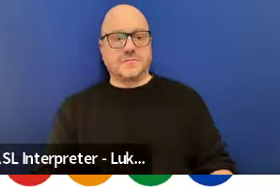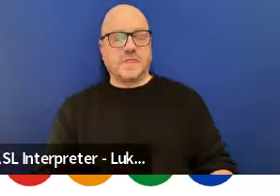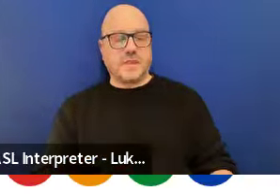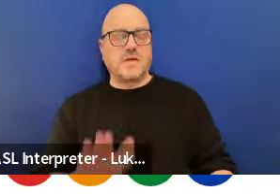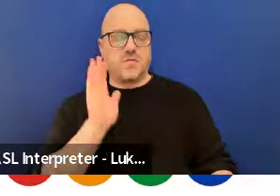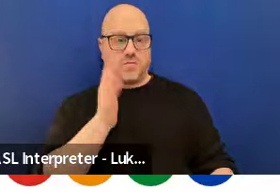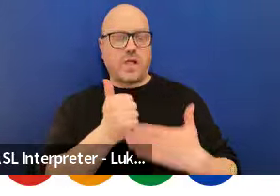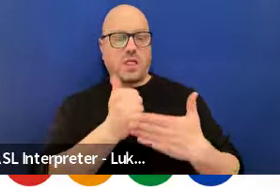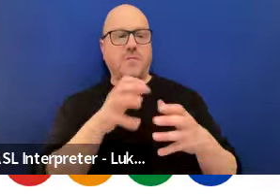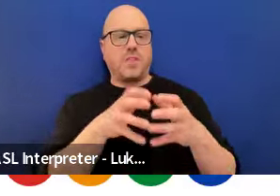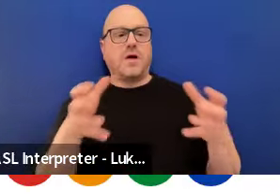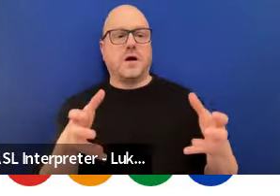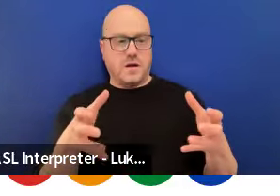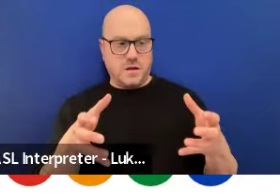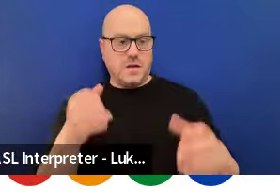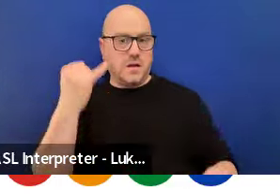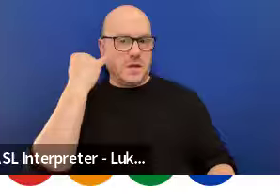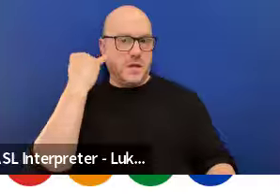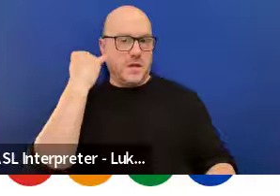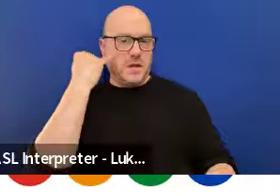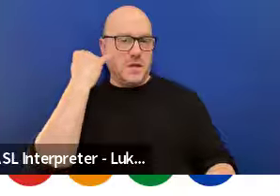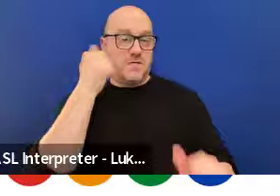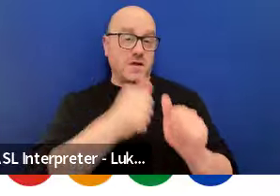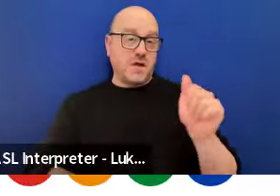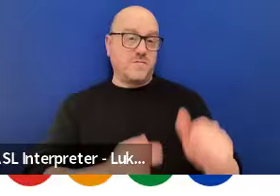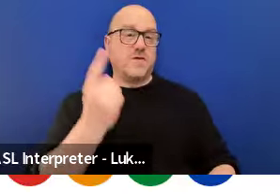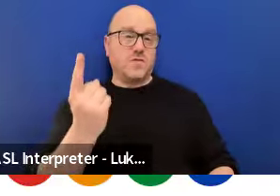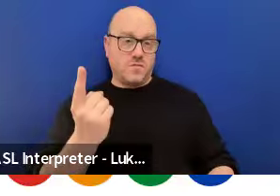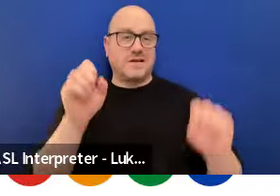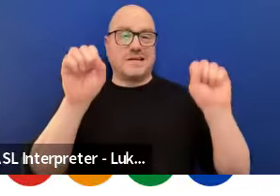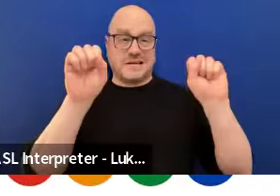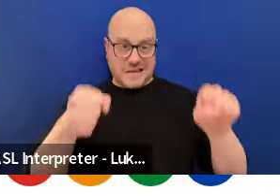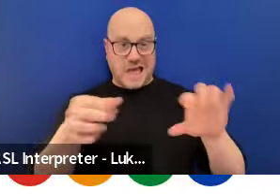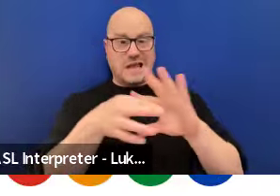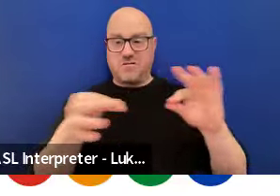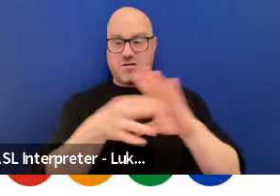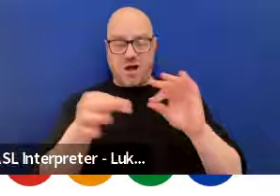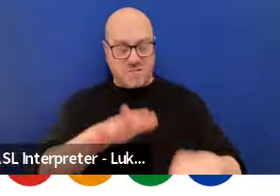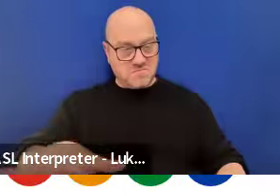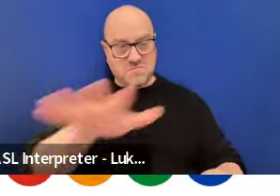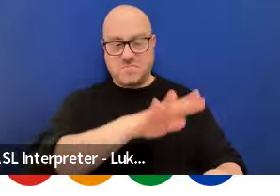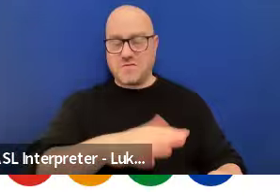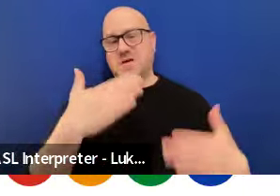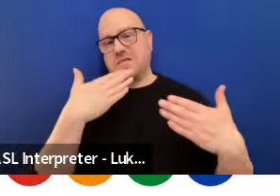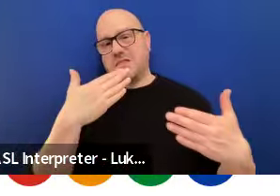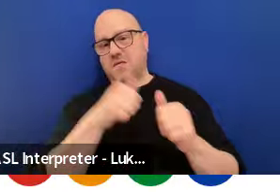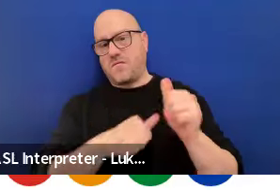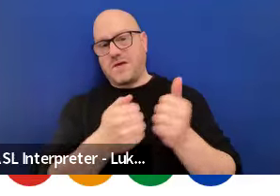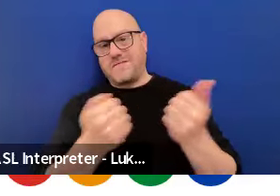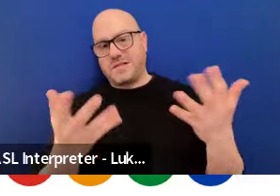I'M SORRY. IT WILL HELP A LOT IF EVERYONE HAS A VOICE IN THIS.